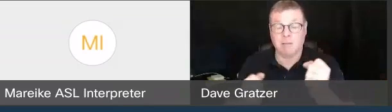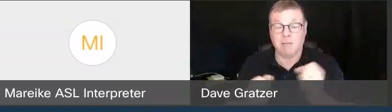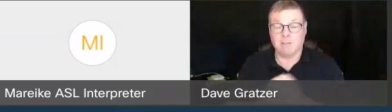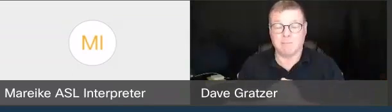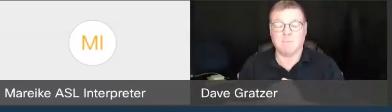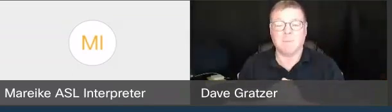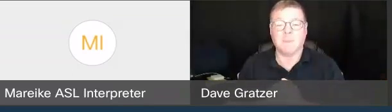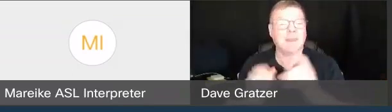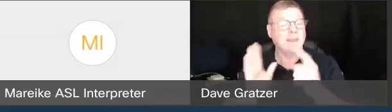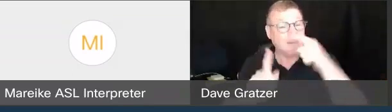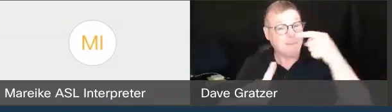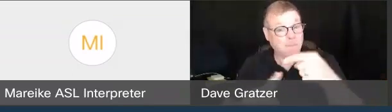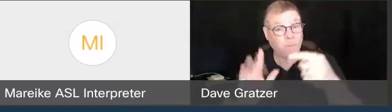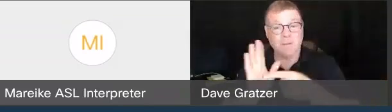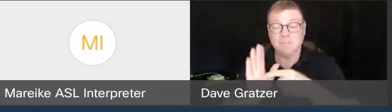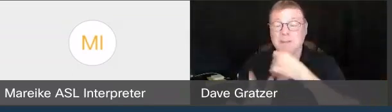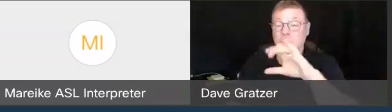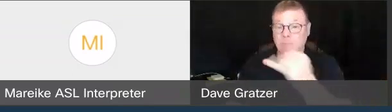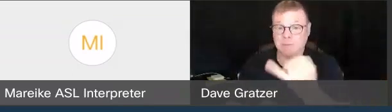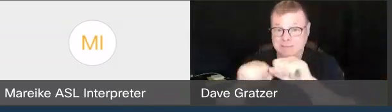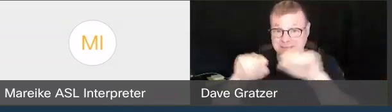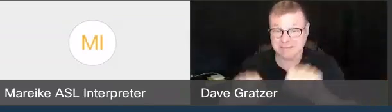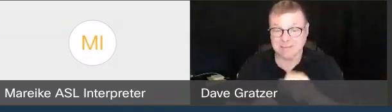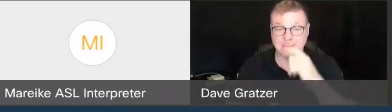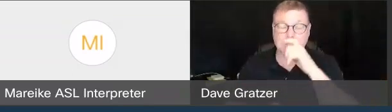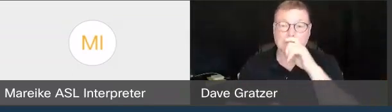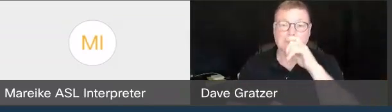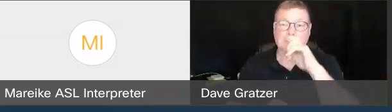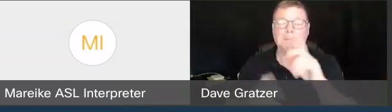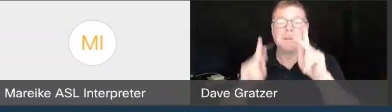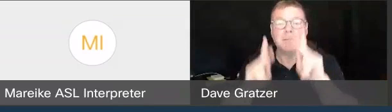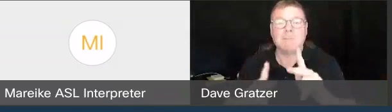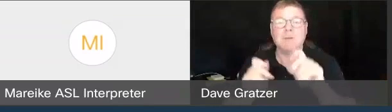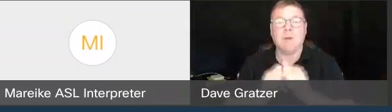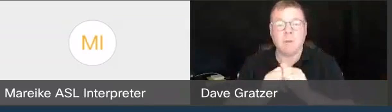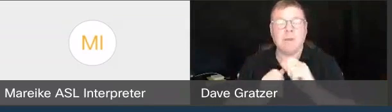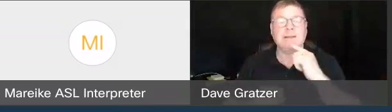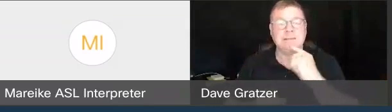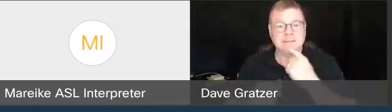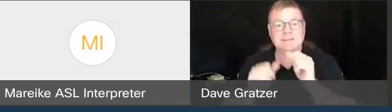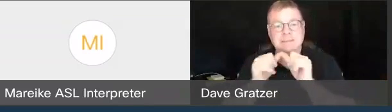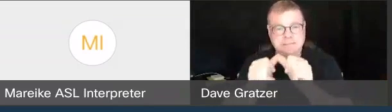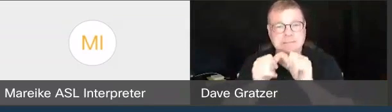that sometimes the justice system is someone with severe and persistent mental illnesses first and